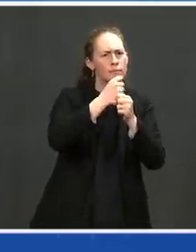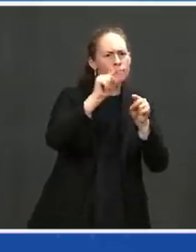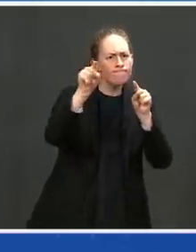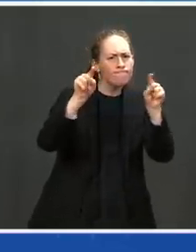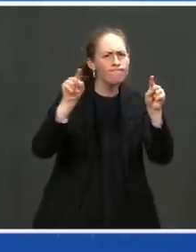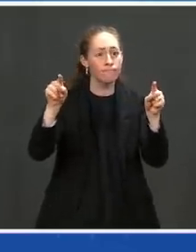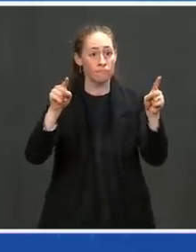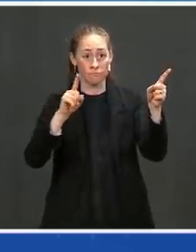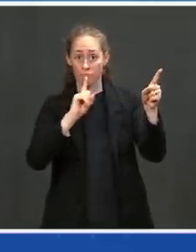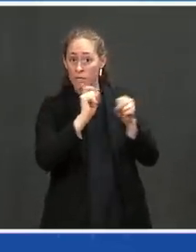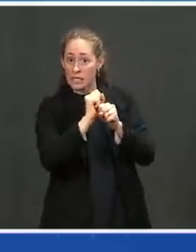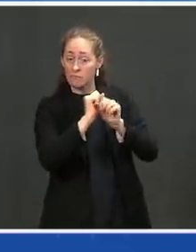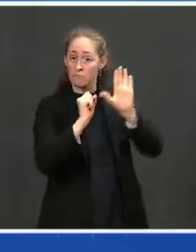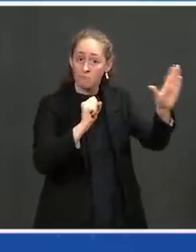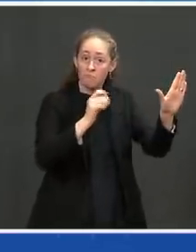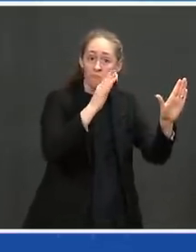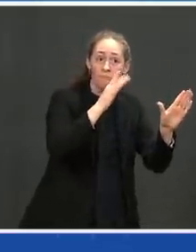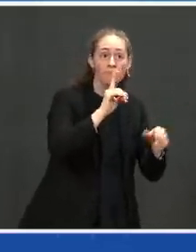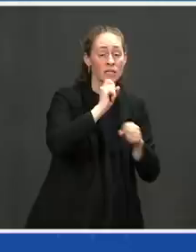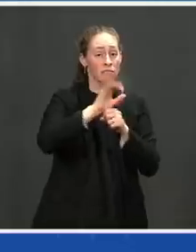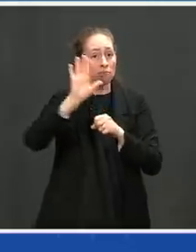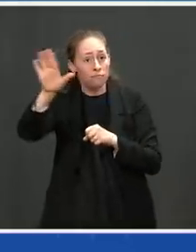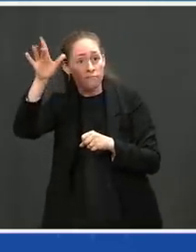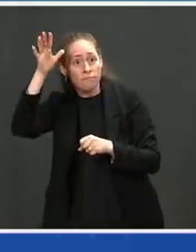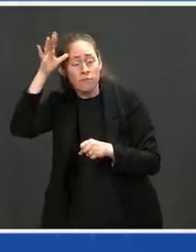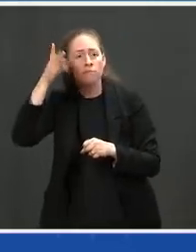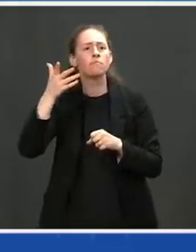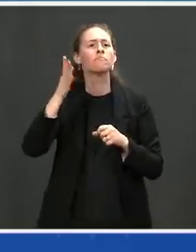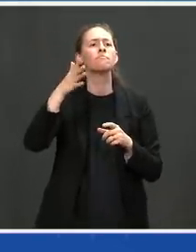to take the extreme case -- "I got a birth certificate." Then guess what?